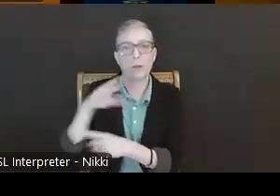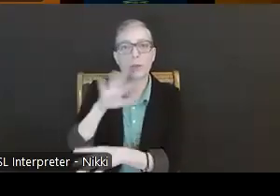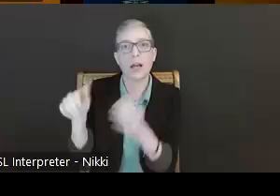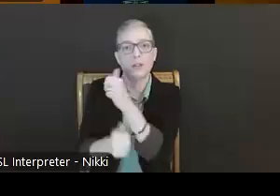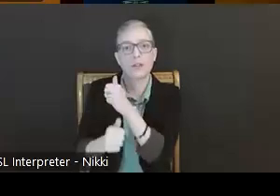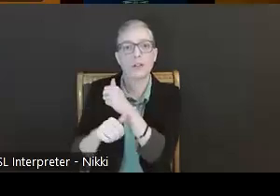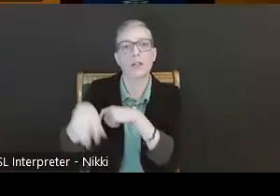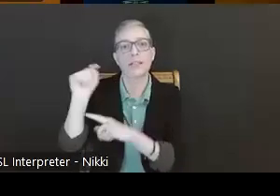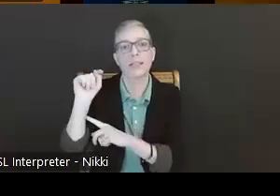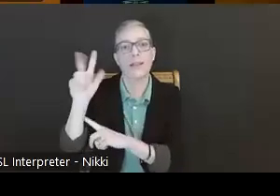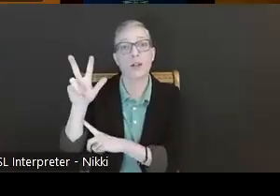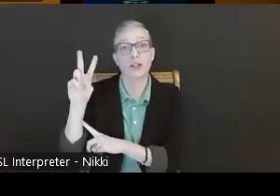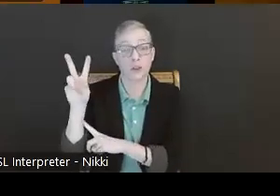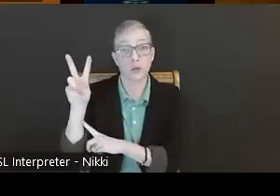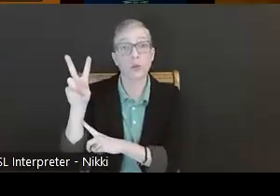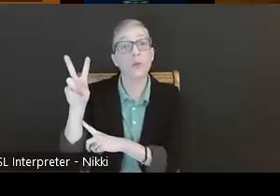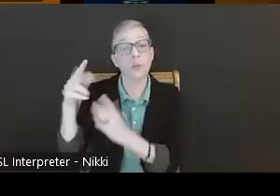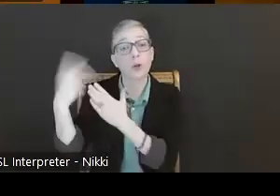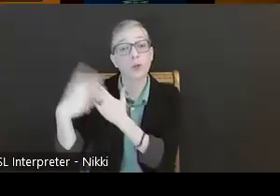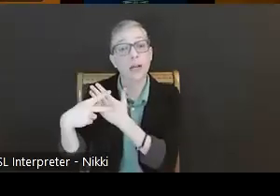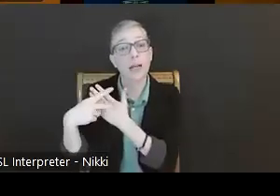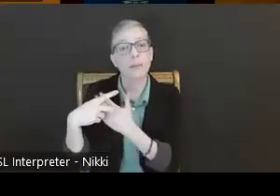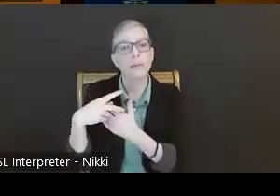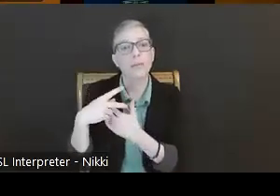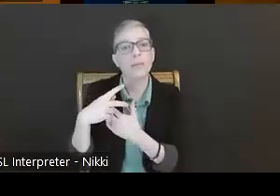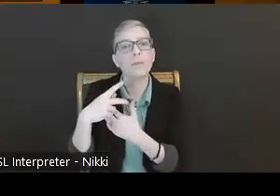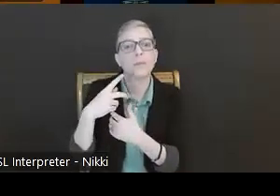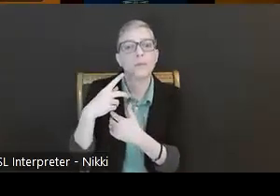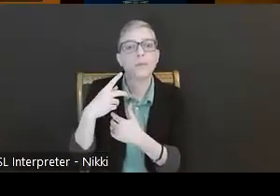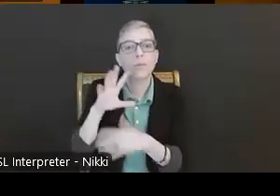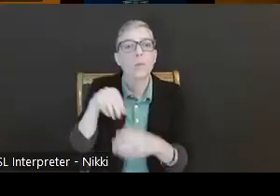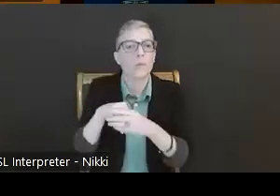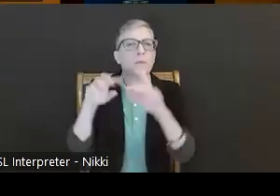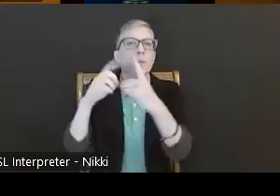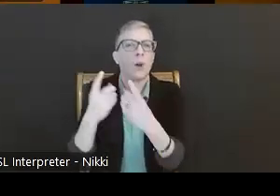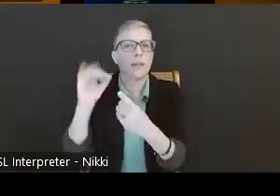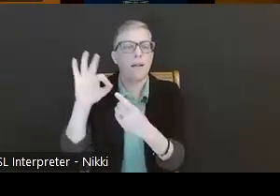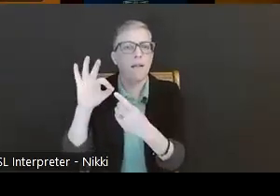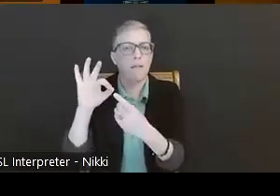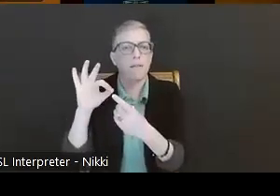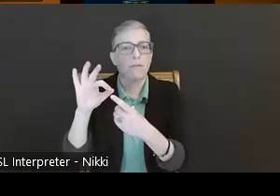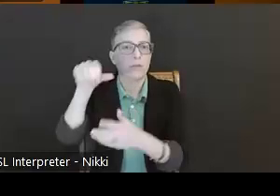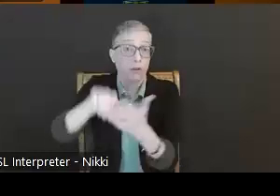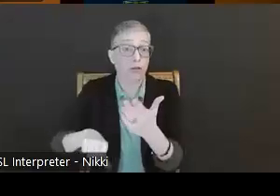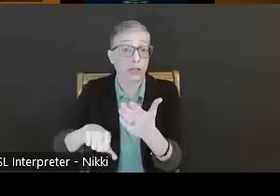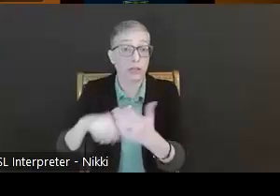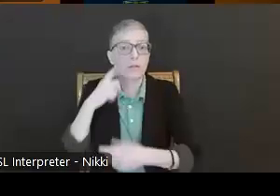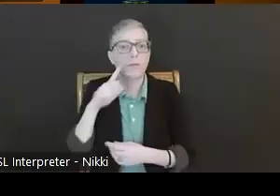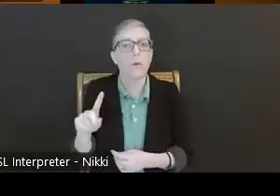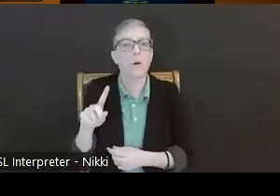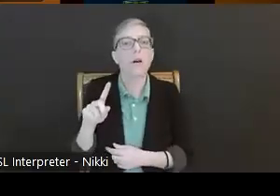in the department of surgery um and then uh after that uh transitioned to a faculty